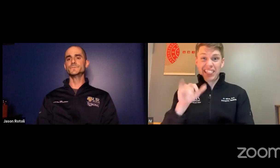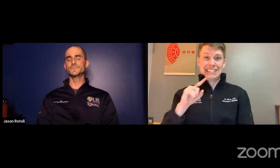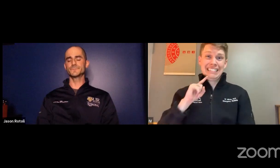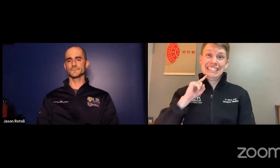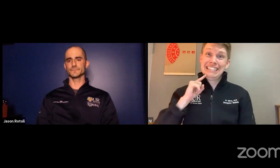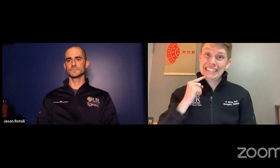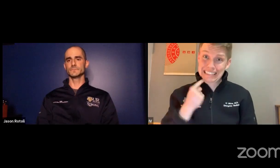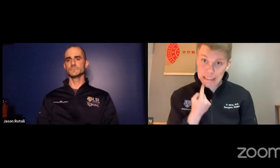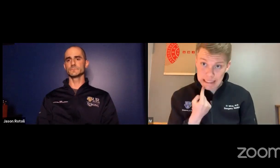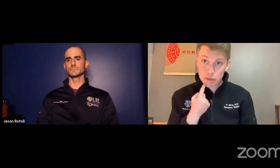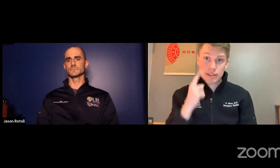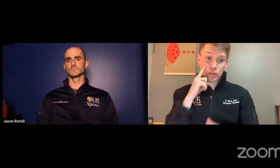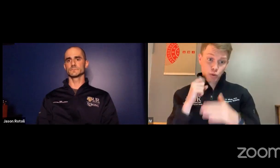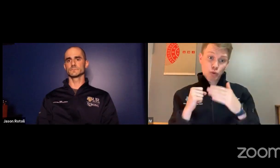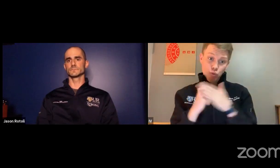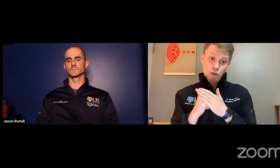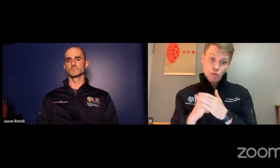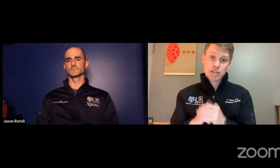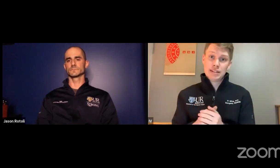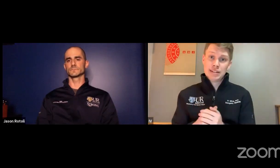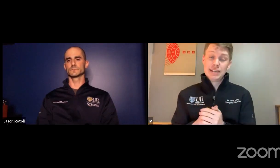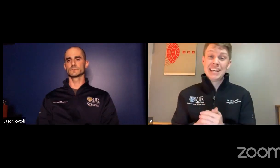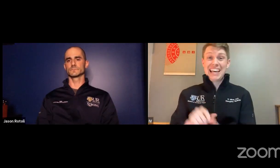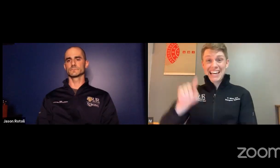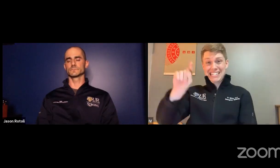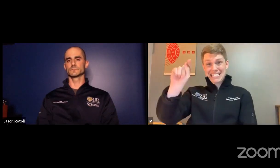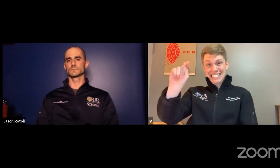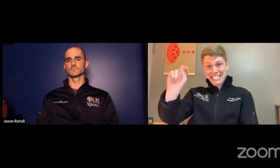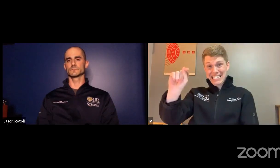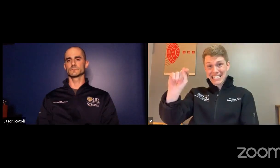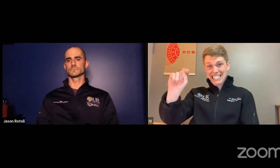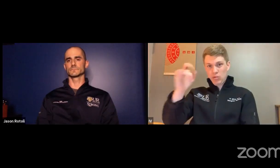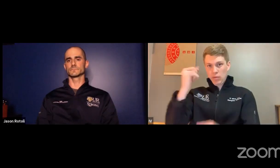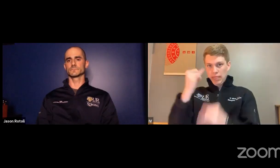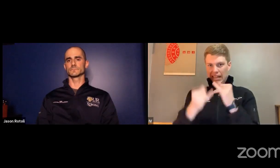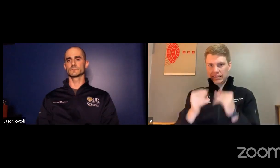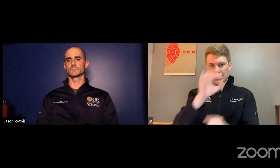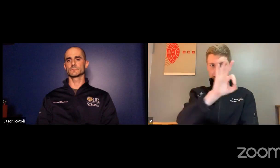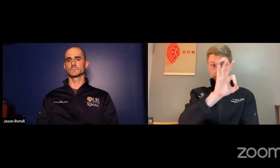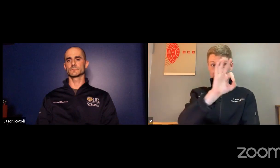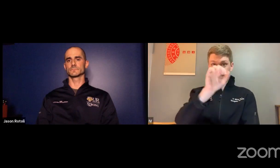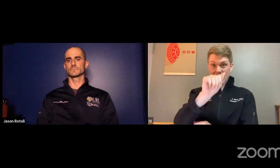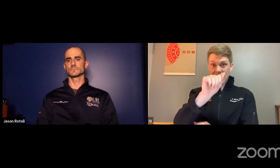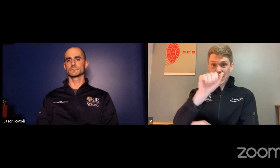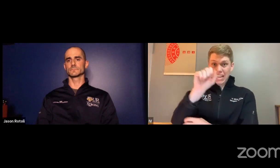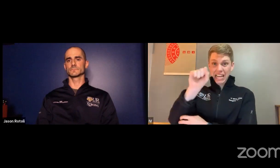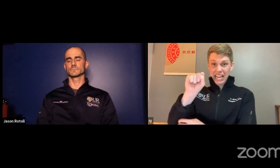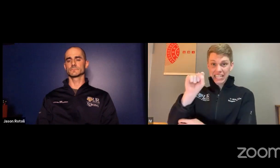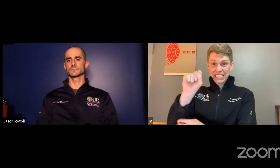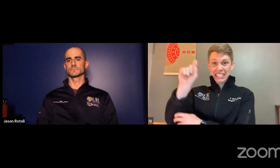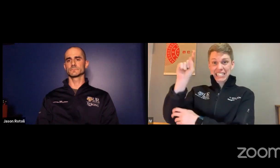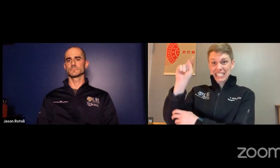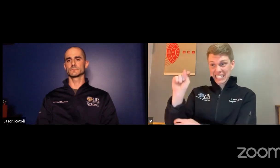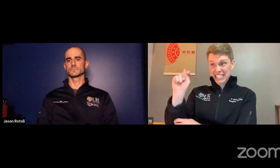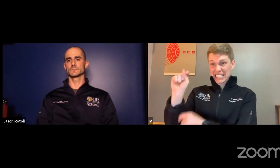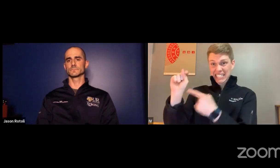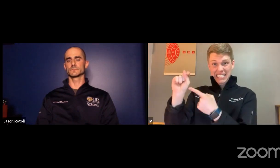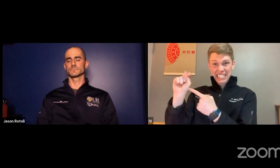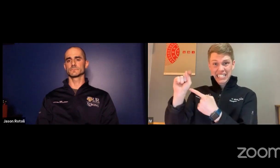Now, that being said, if you have facial droop as well as weakness of one of your arms, that could be enough of the